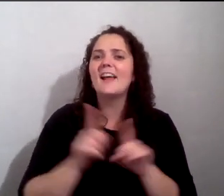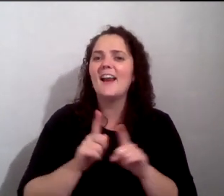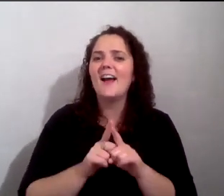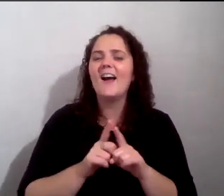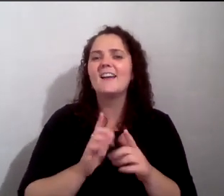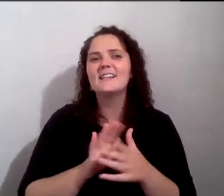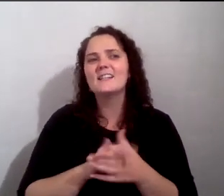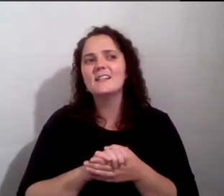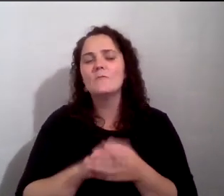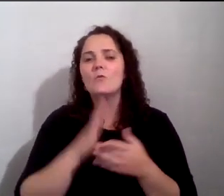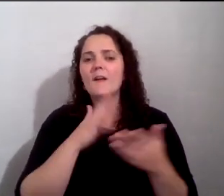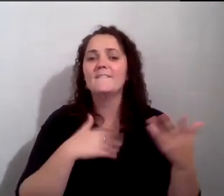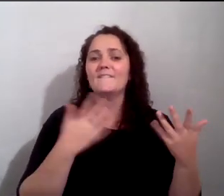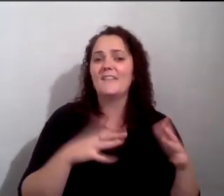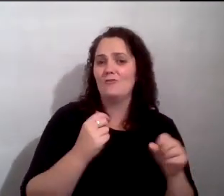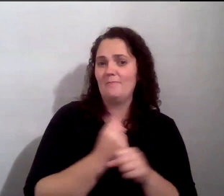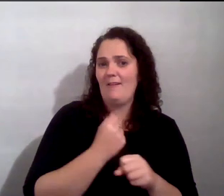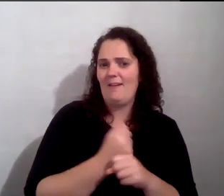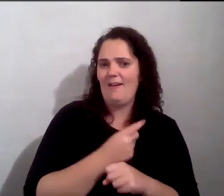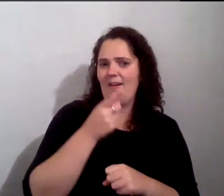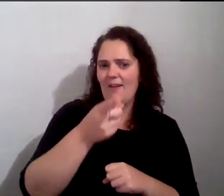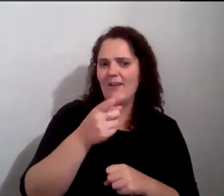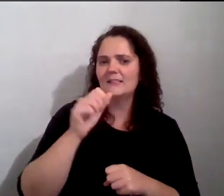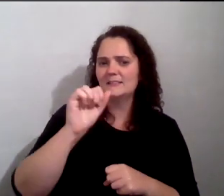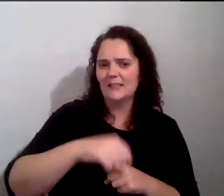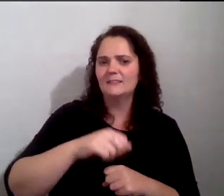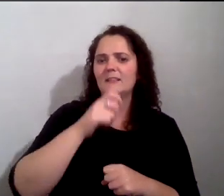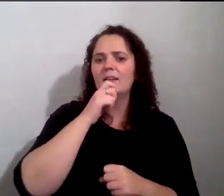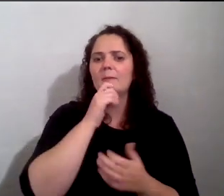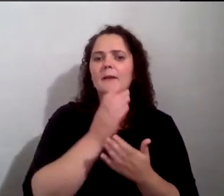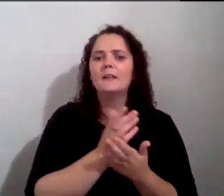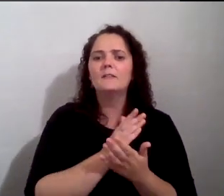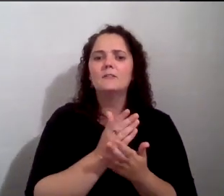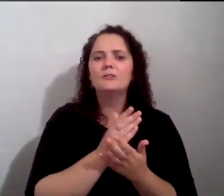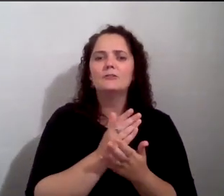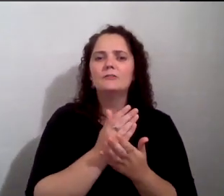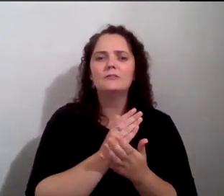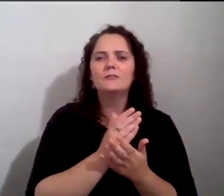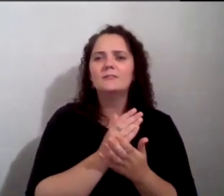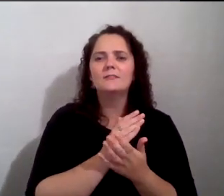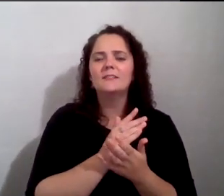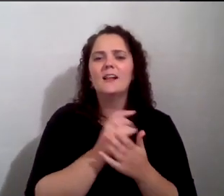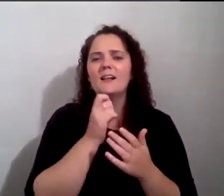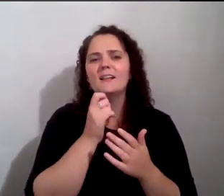of everything and but I felt like in a certain way after I've made this it's a kind of neutral portrait,